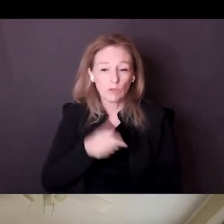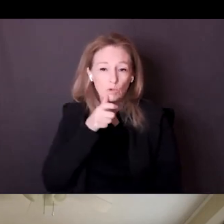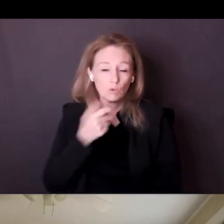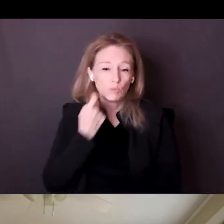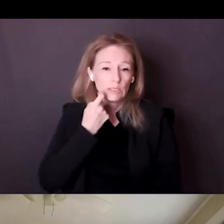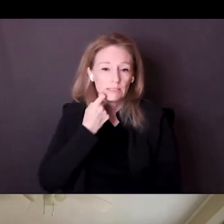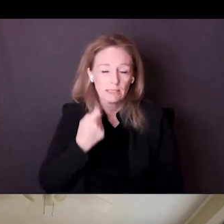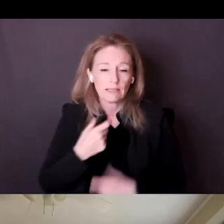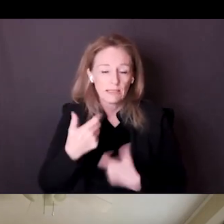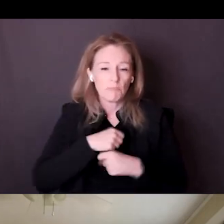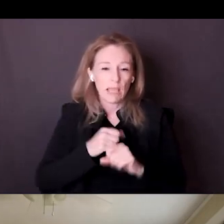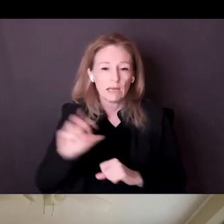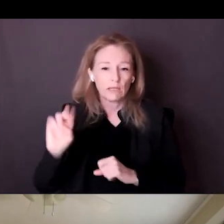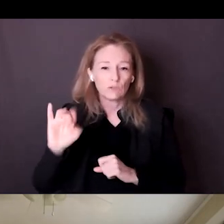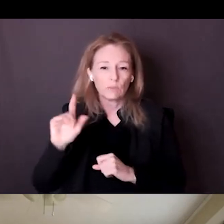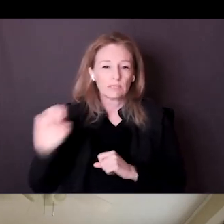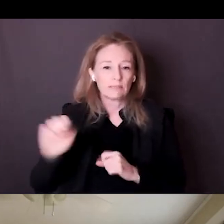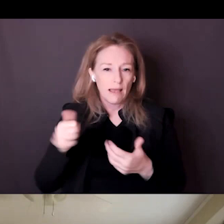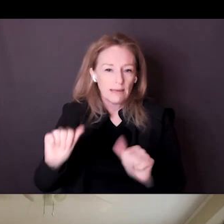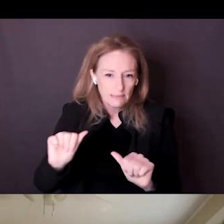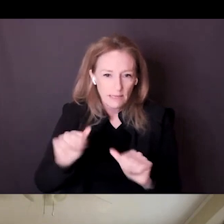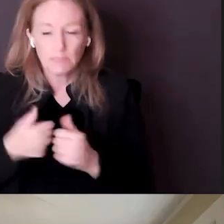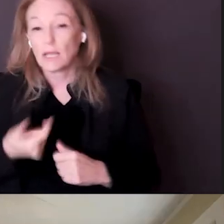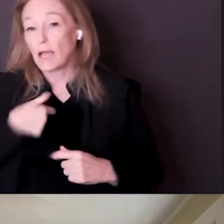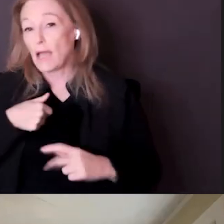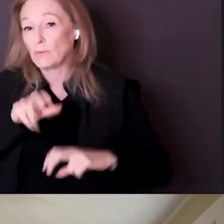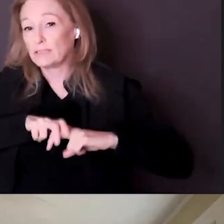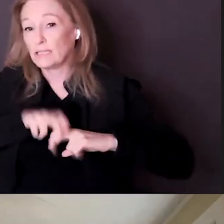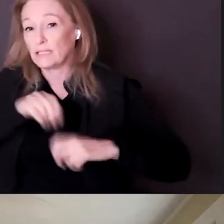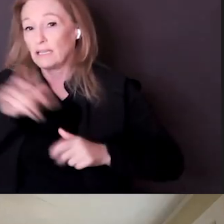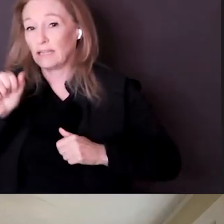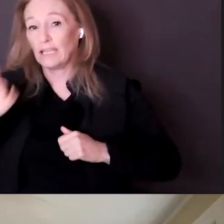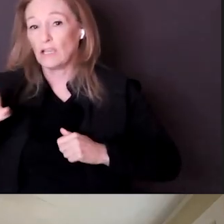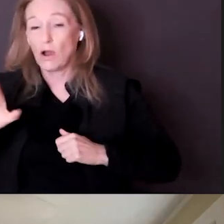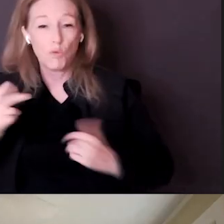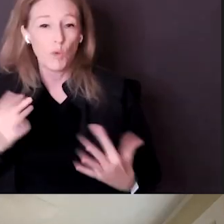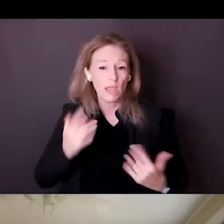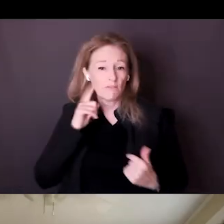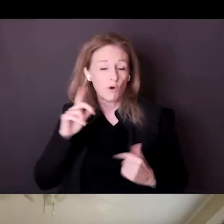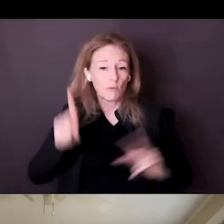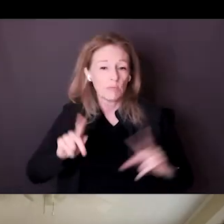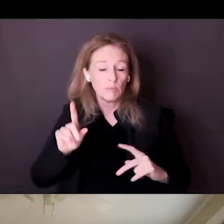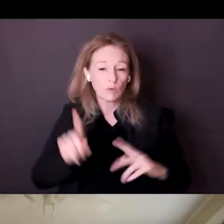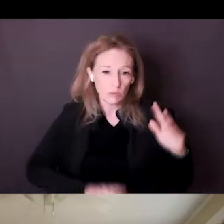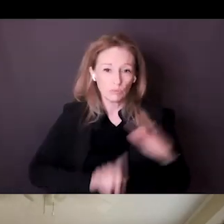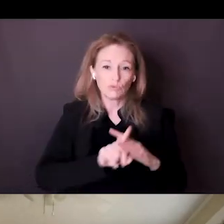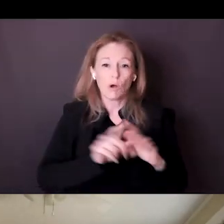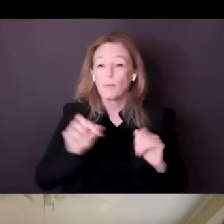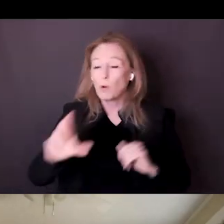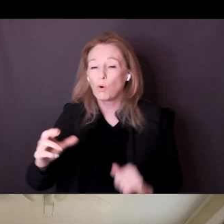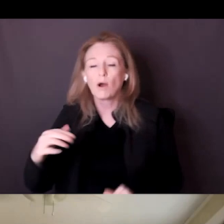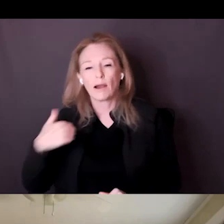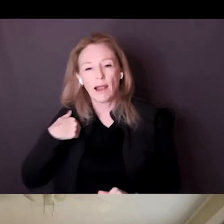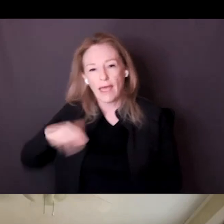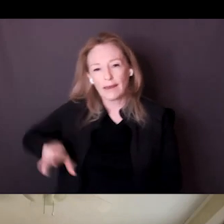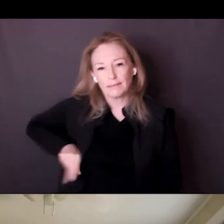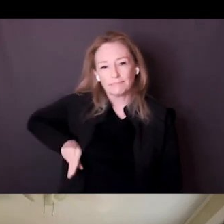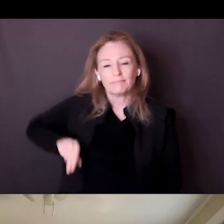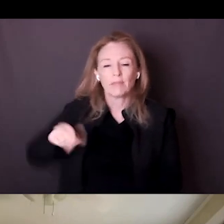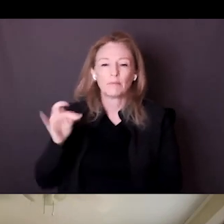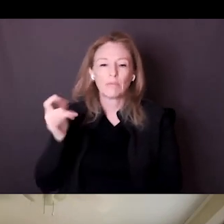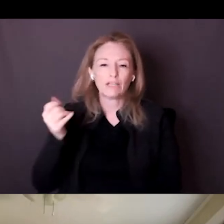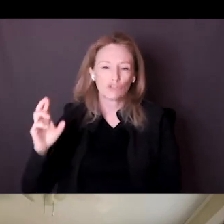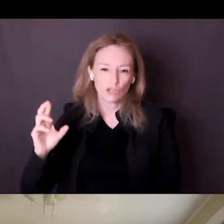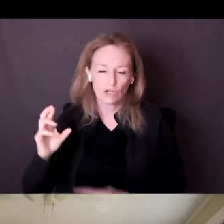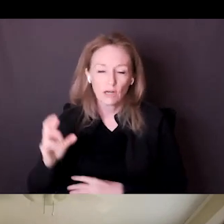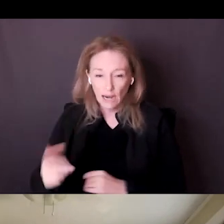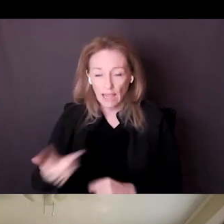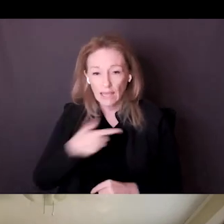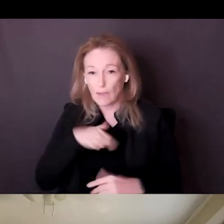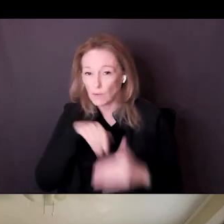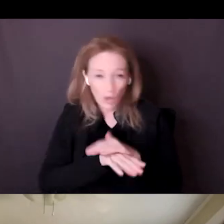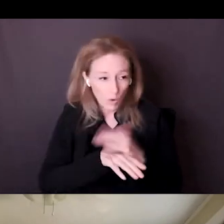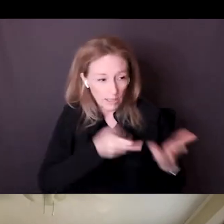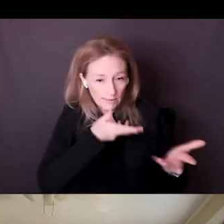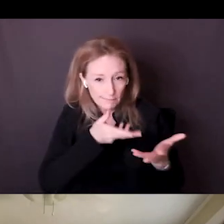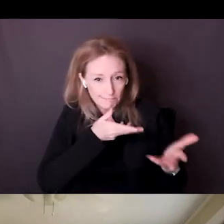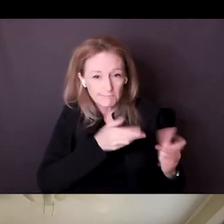THE ER AND WAIT TO GET PAGED AND I WOULD INTERVIEW WOMEN WHO HAD